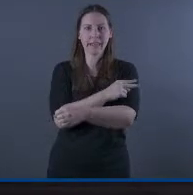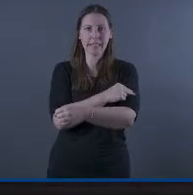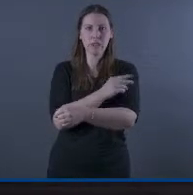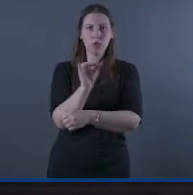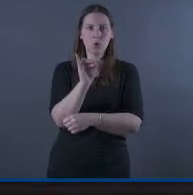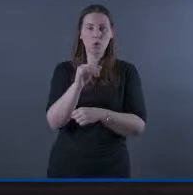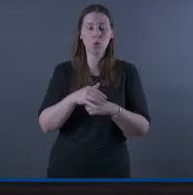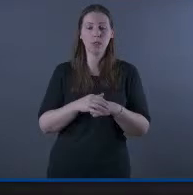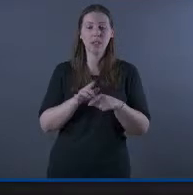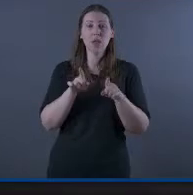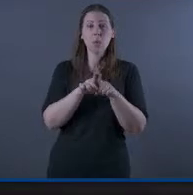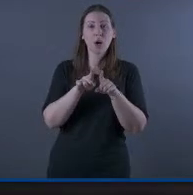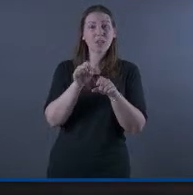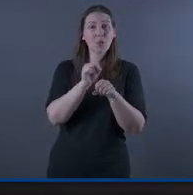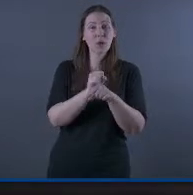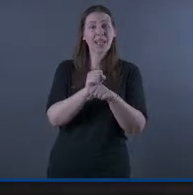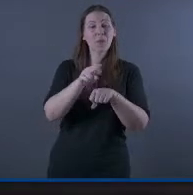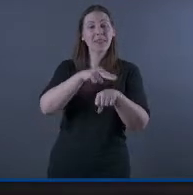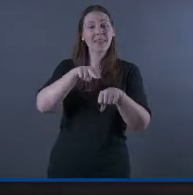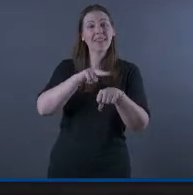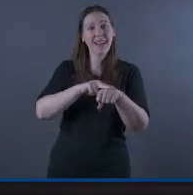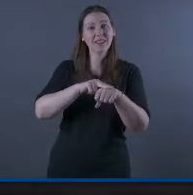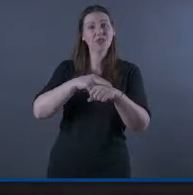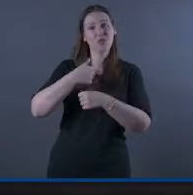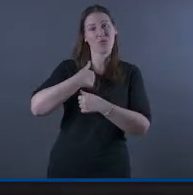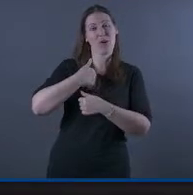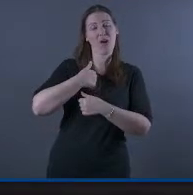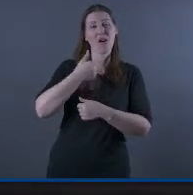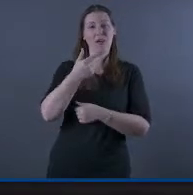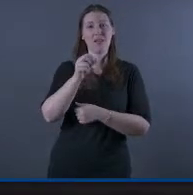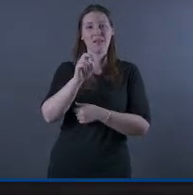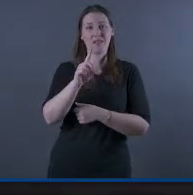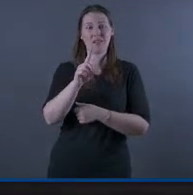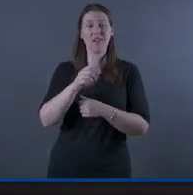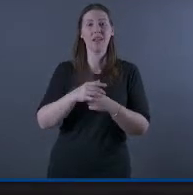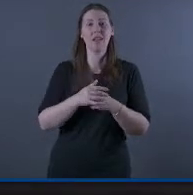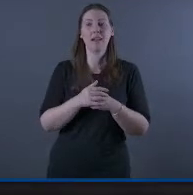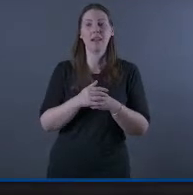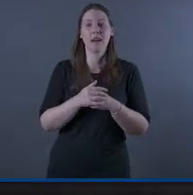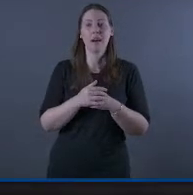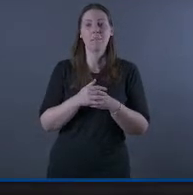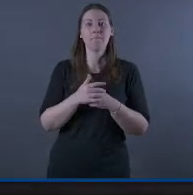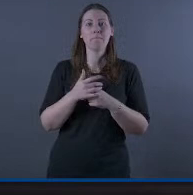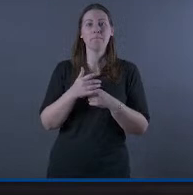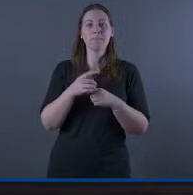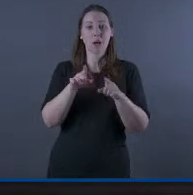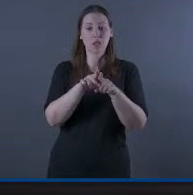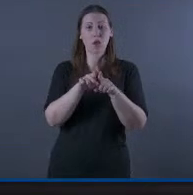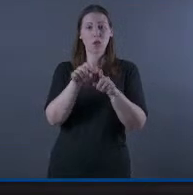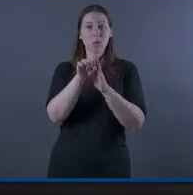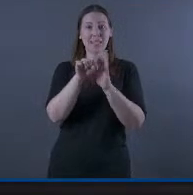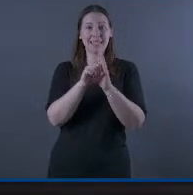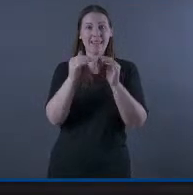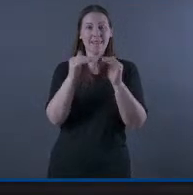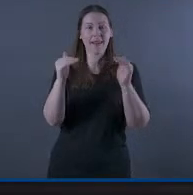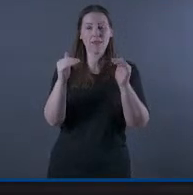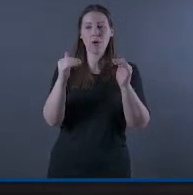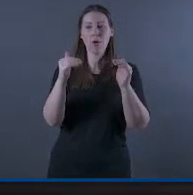who last week and this week have have gone to low-income senior housing facilities